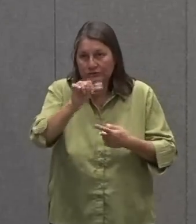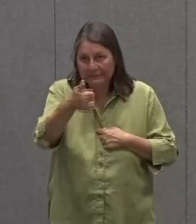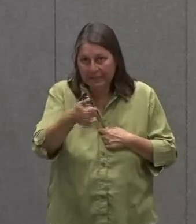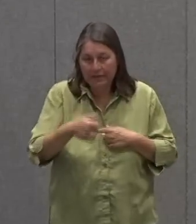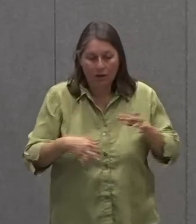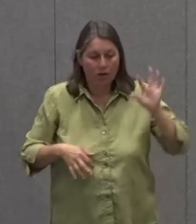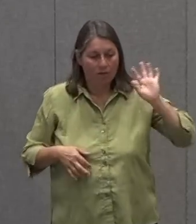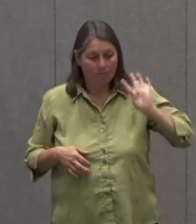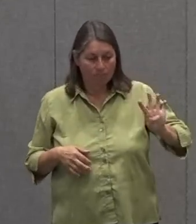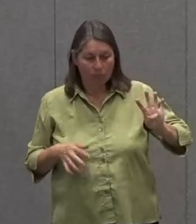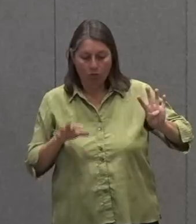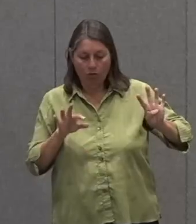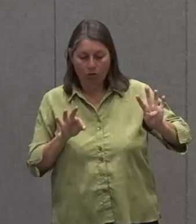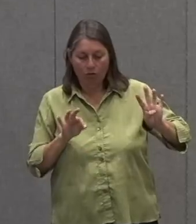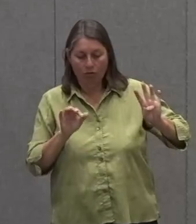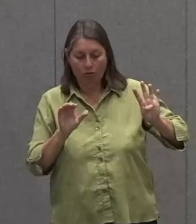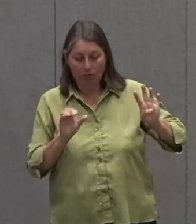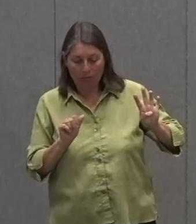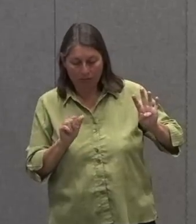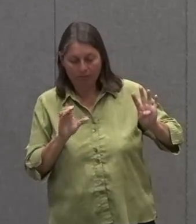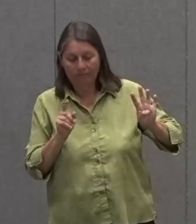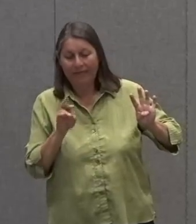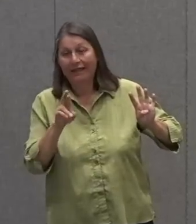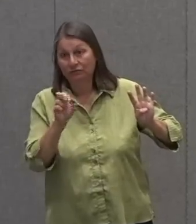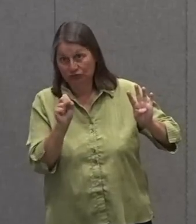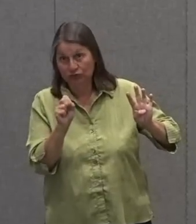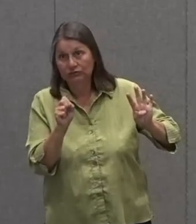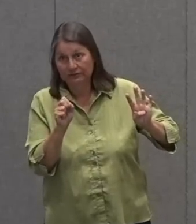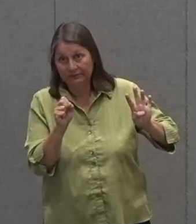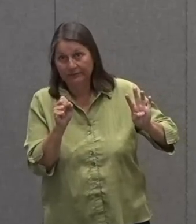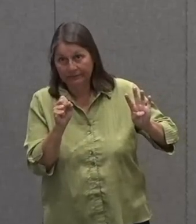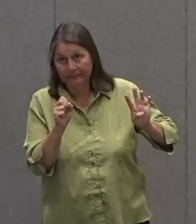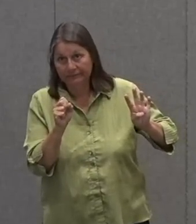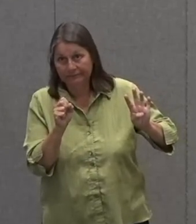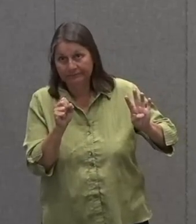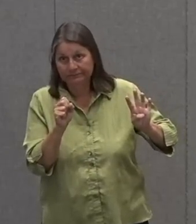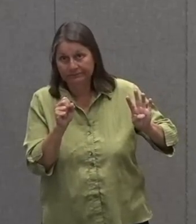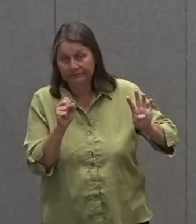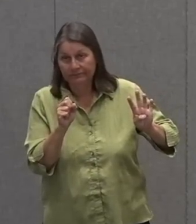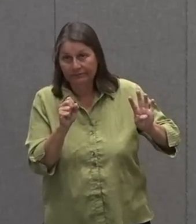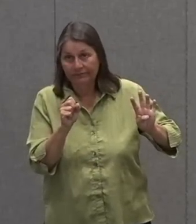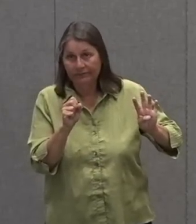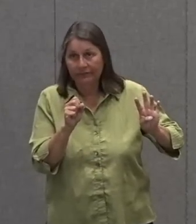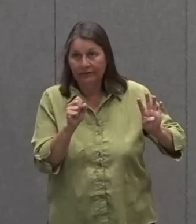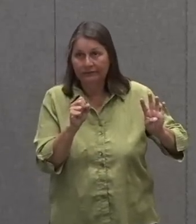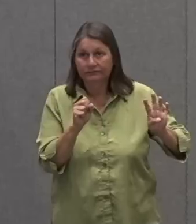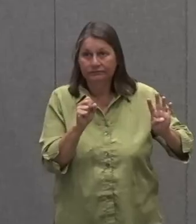bringing in those vocab words. Keep bringing 'em in. And then we did 12 as an example.